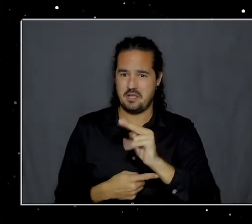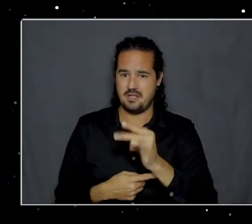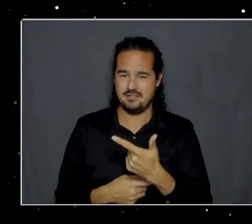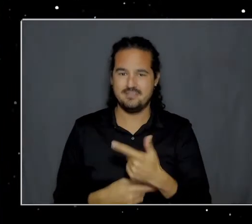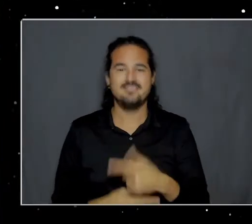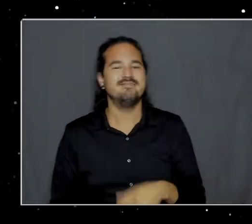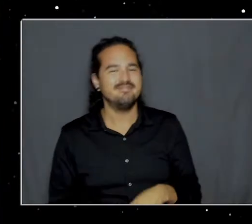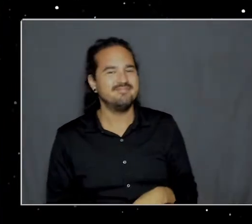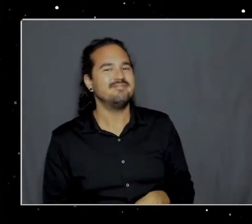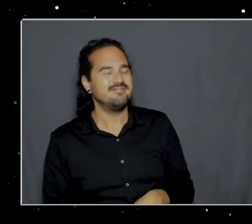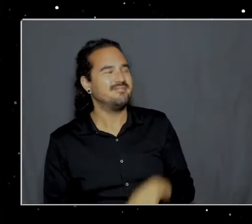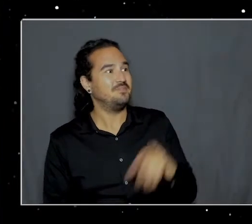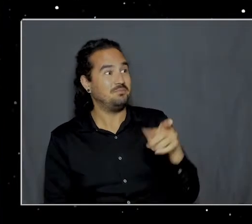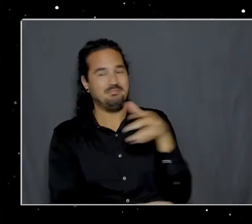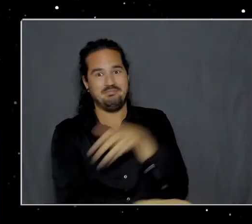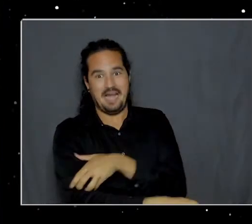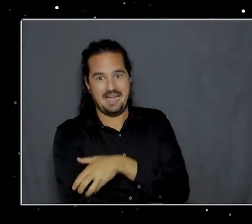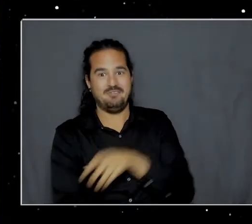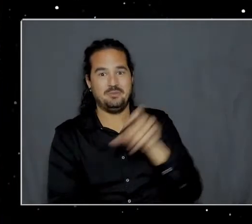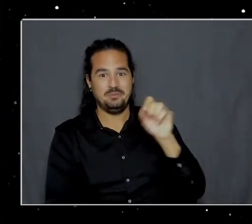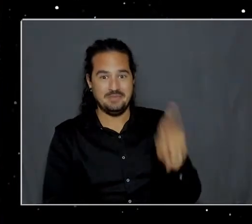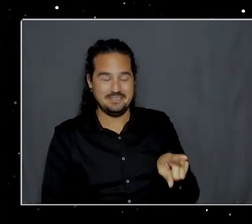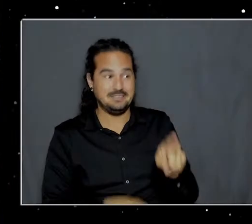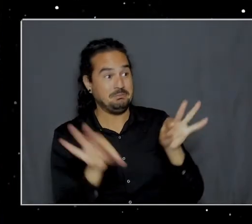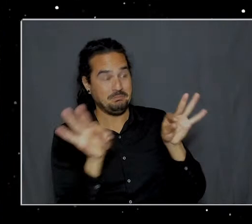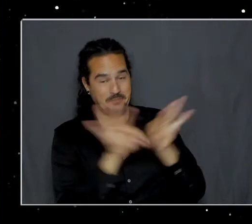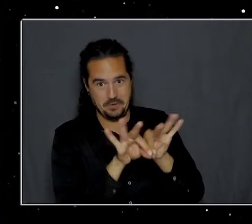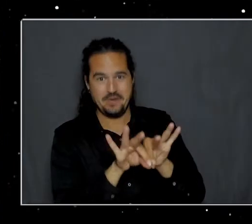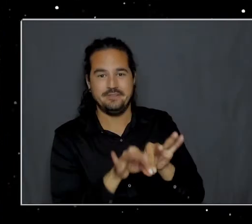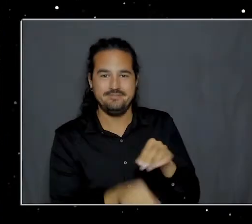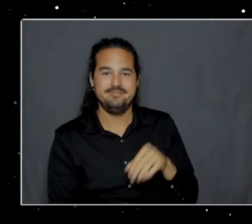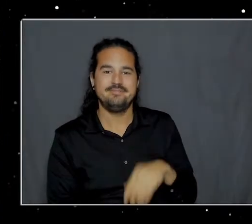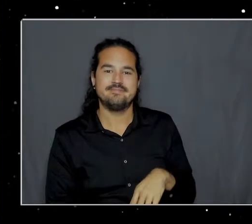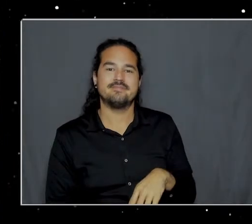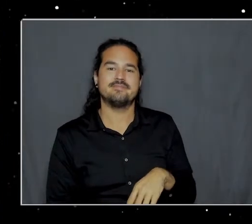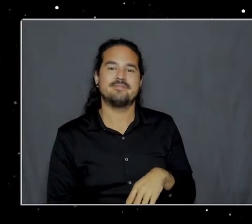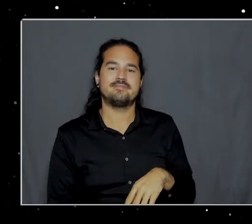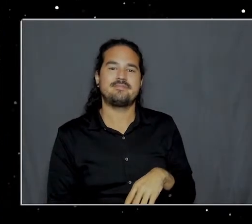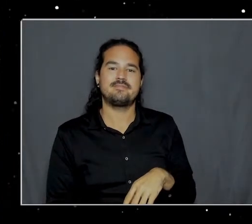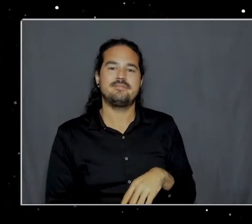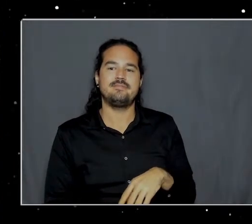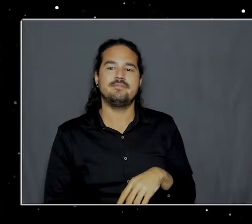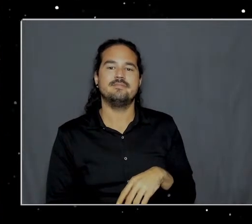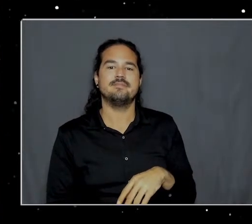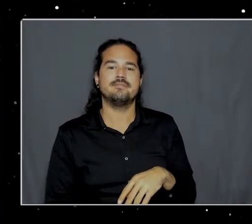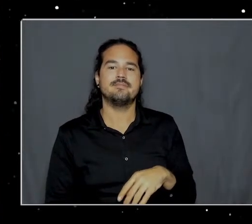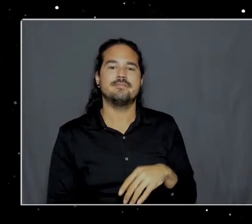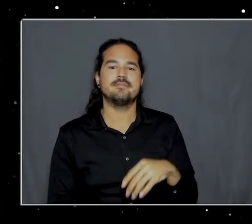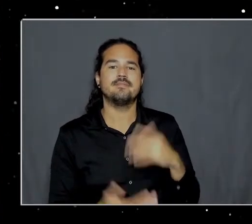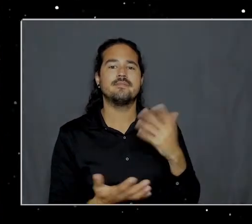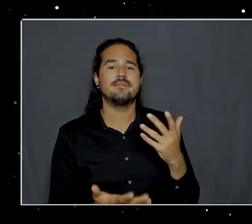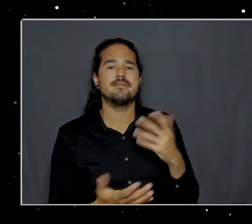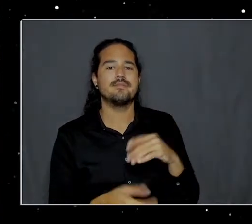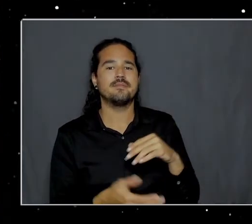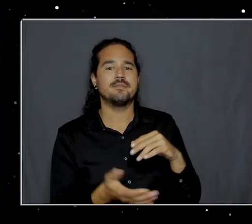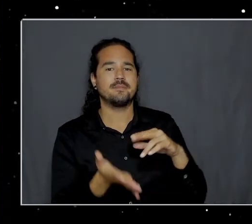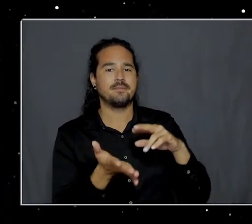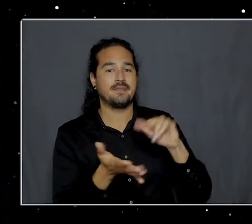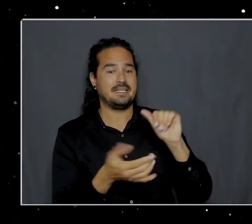THIS QUESTION OF OTHERING AND BELONGING? JOHN A. POWELL: I THINK THAT'S REALLY A